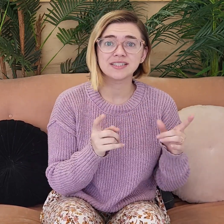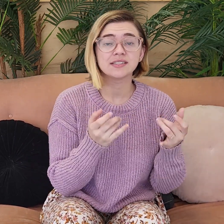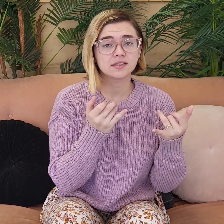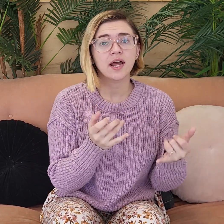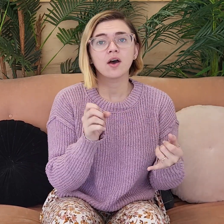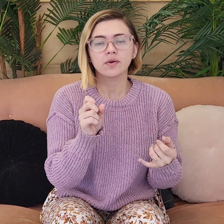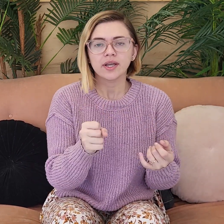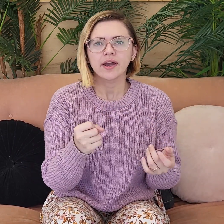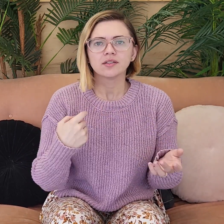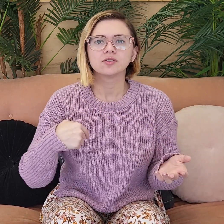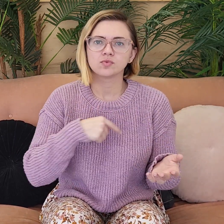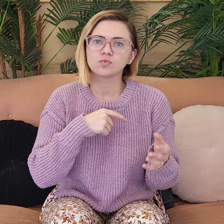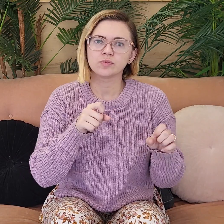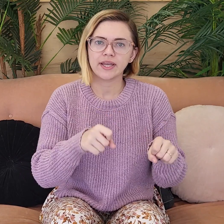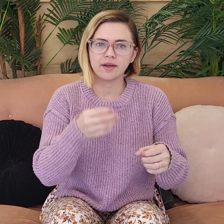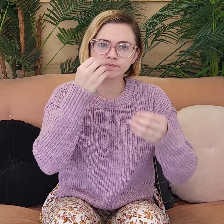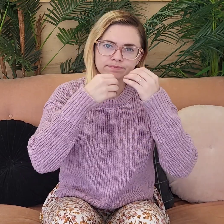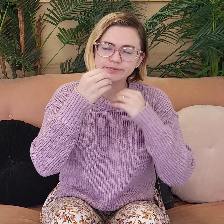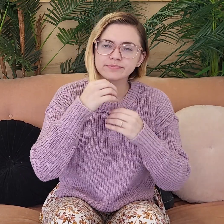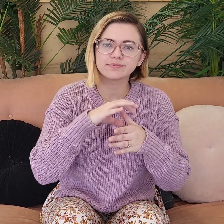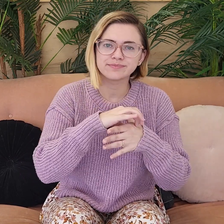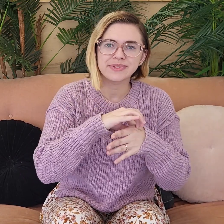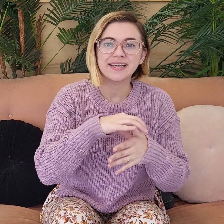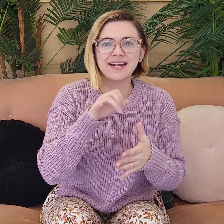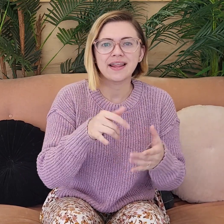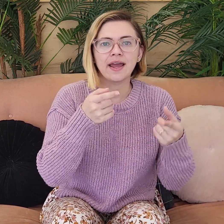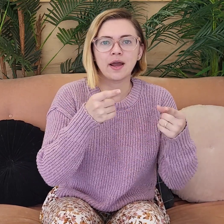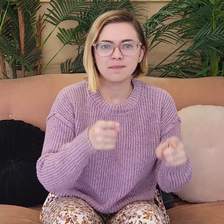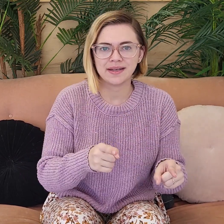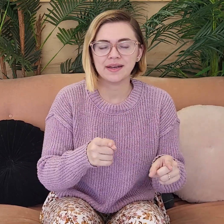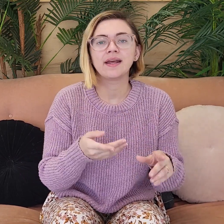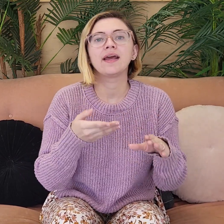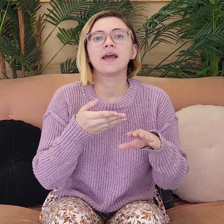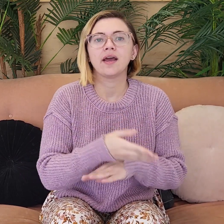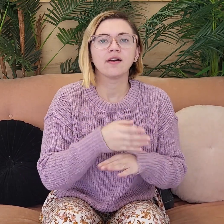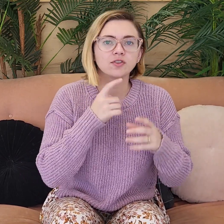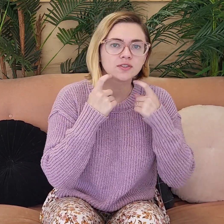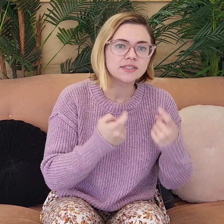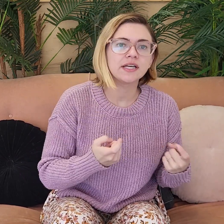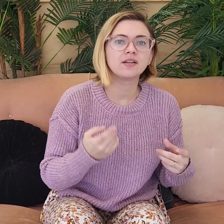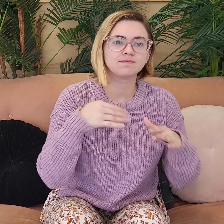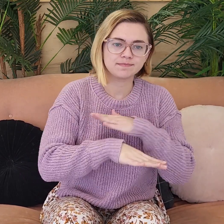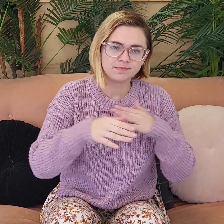Now now it's different and now we are able to eat meat, but that happened